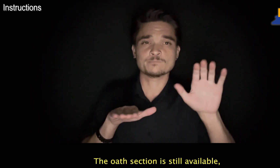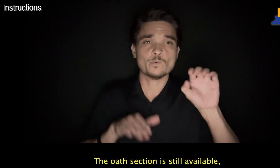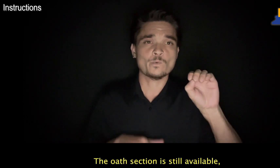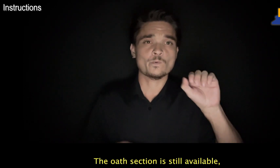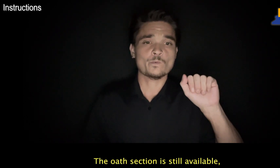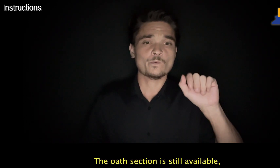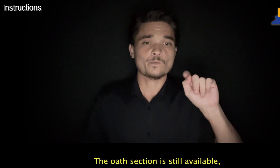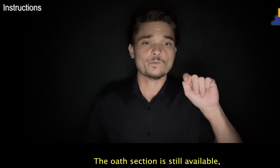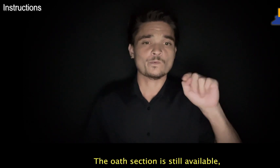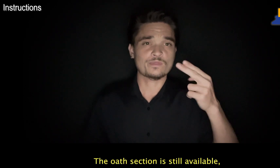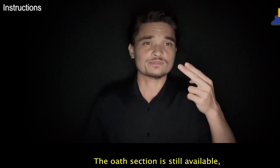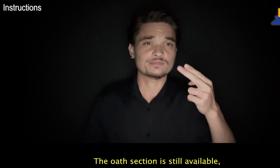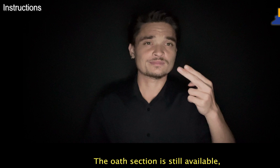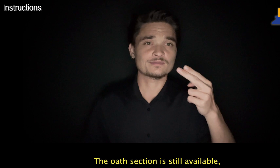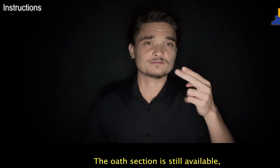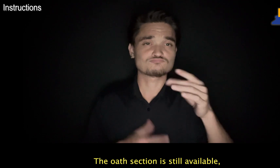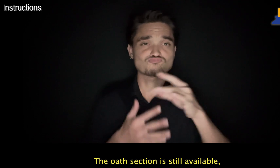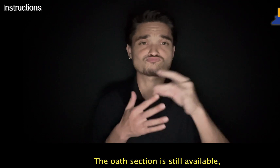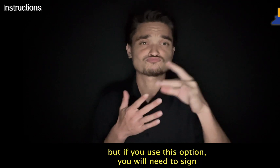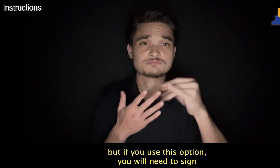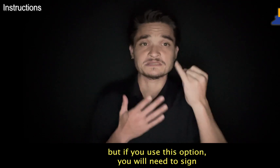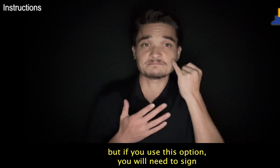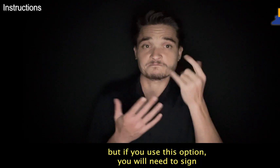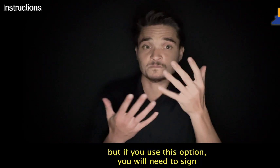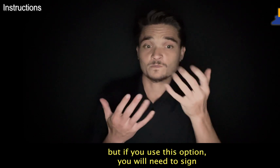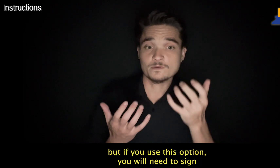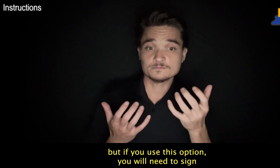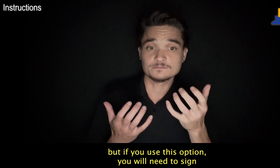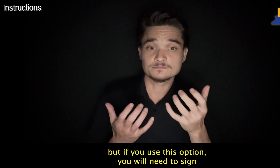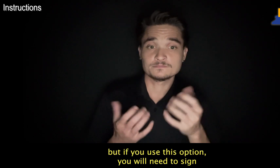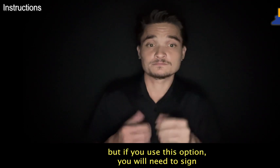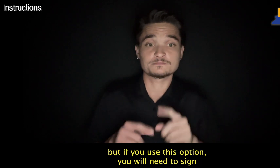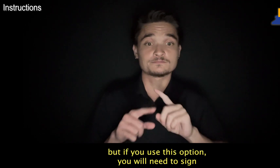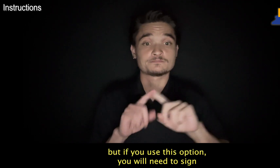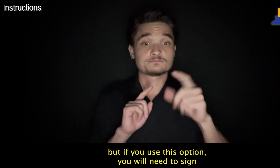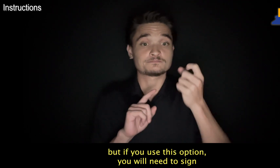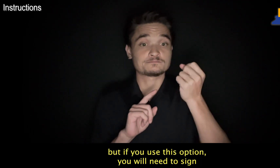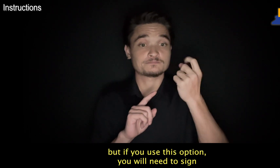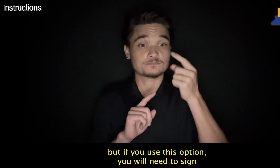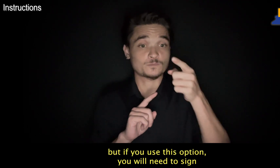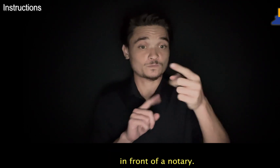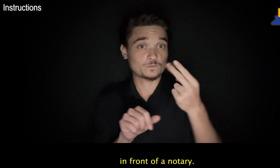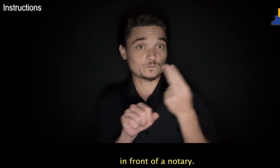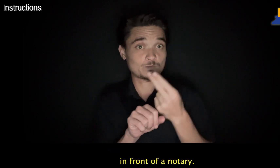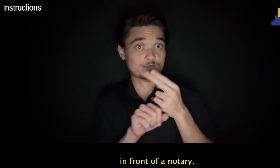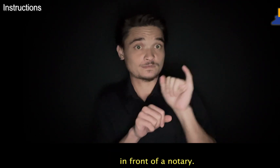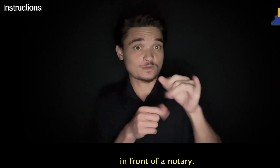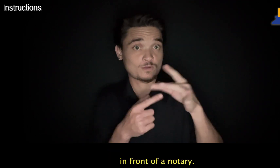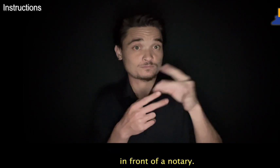The oath section is still available, but if you use this option, you will need to sign in front of a notary.